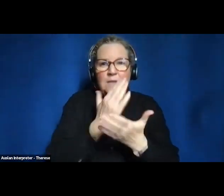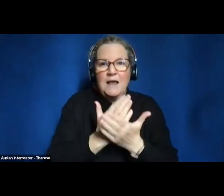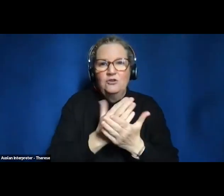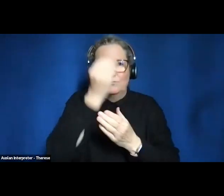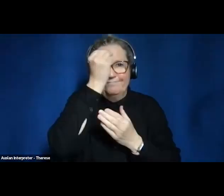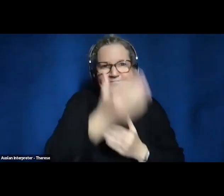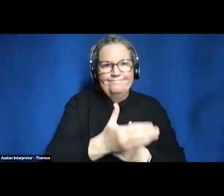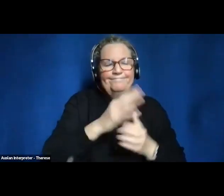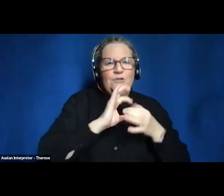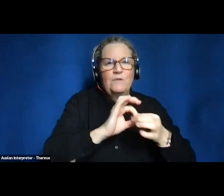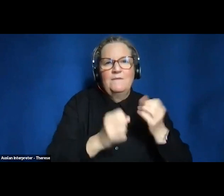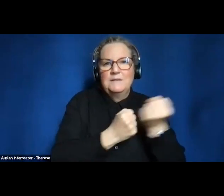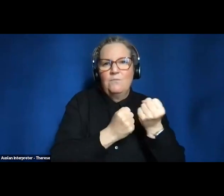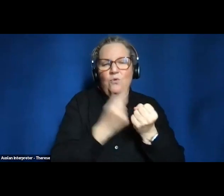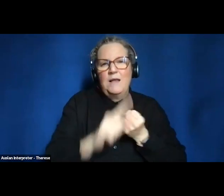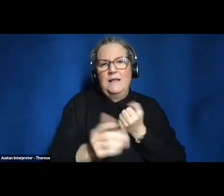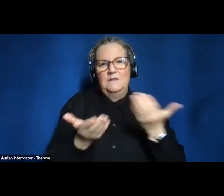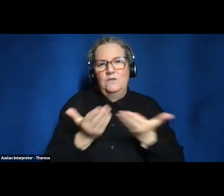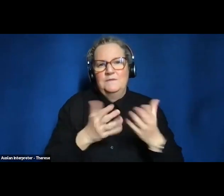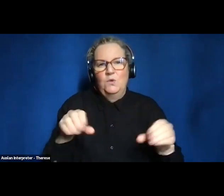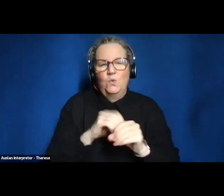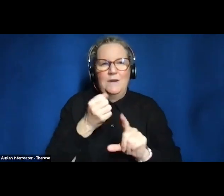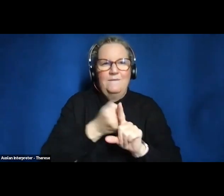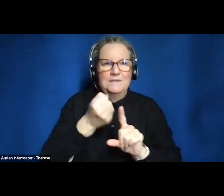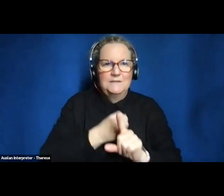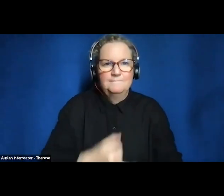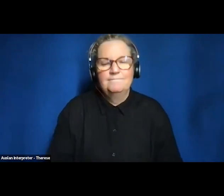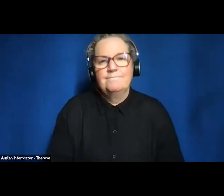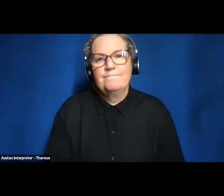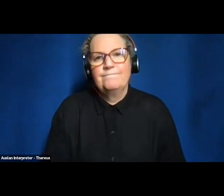of relevant supports and services, including advocacy. The proposed